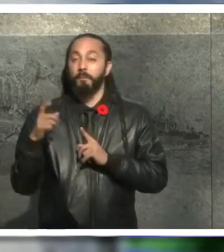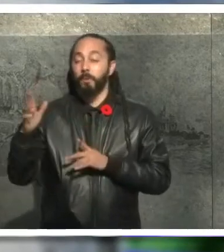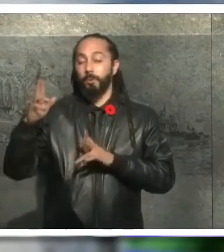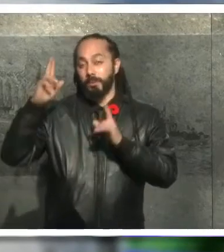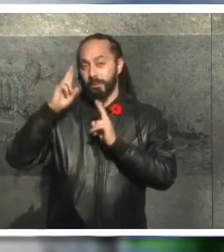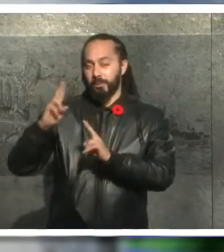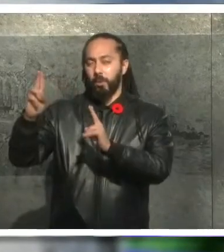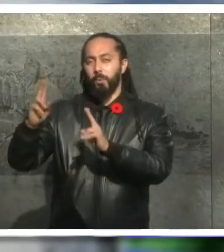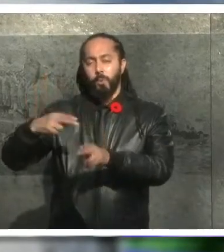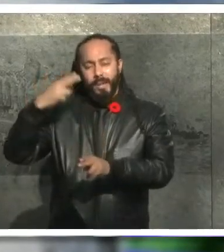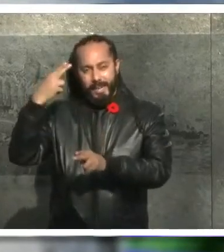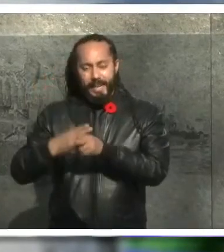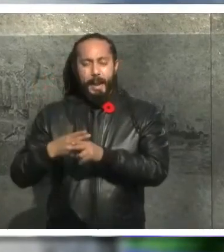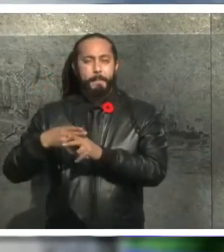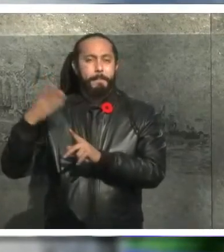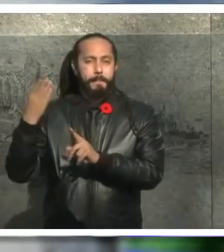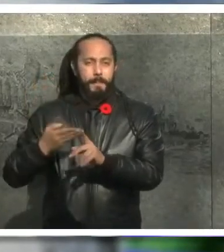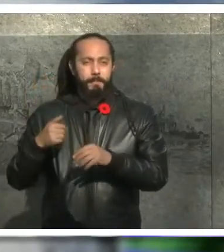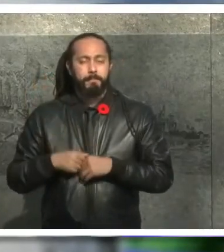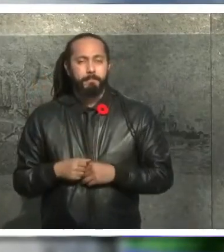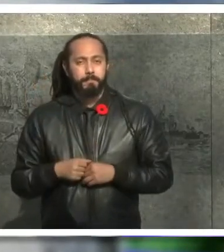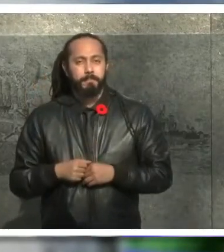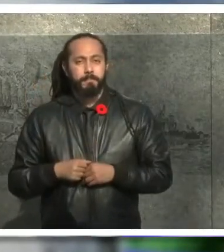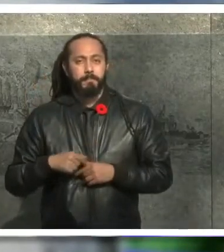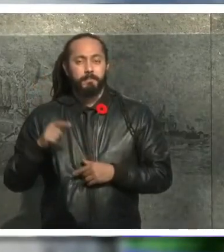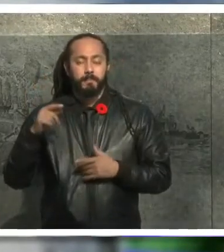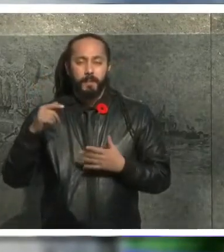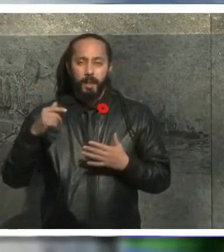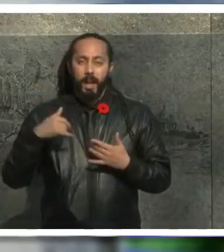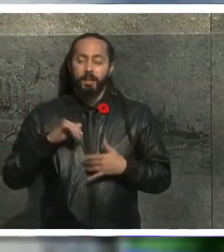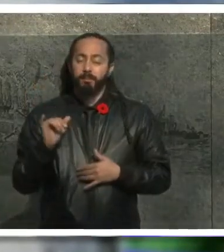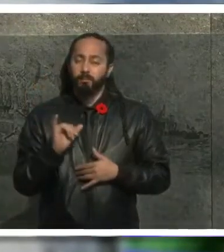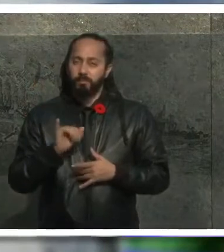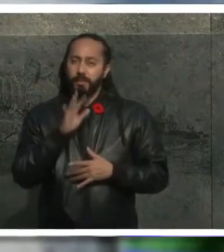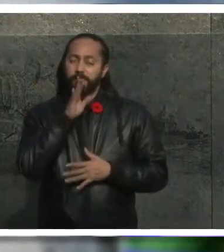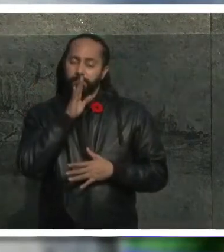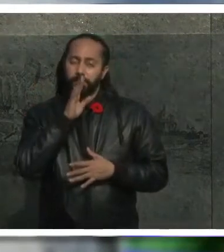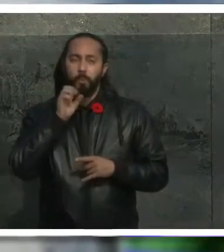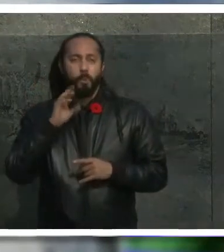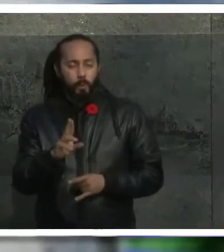from the example of these heroes we name on this date allowed or in the silence of our